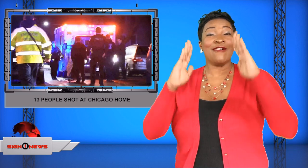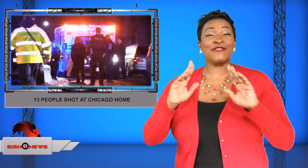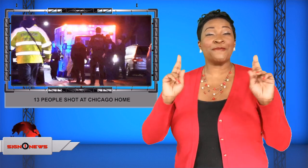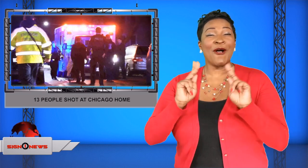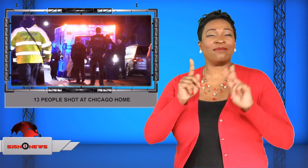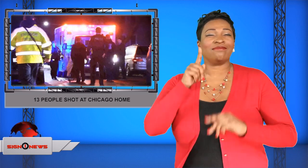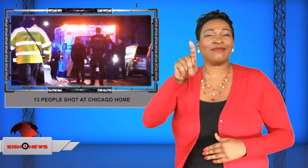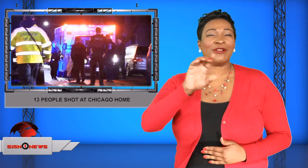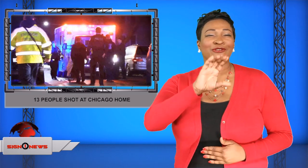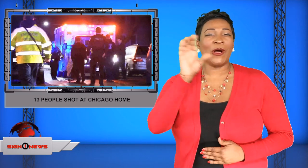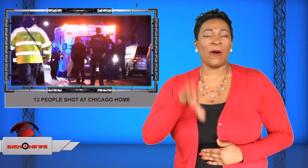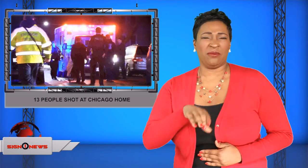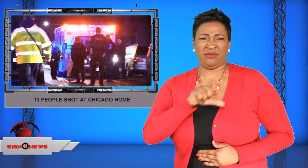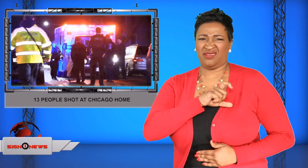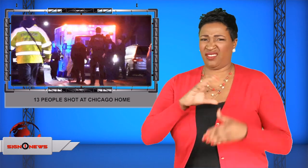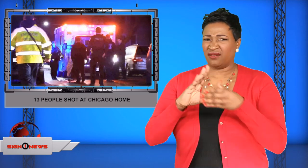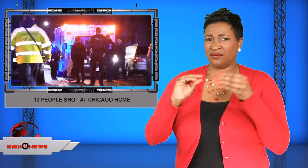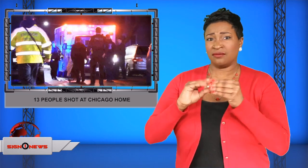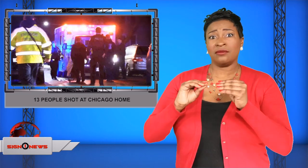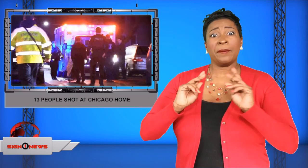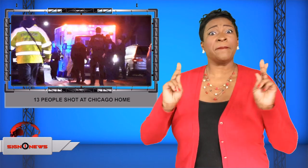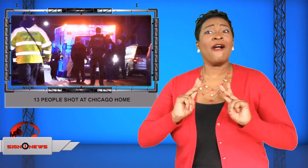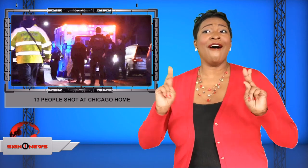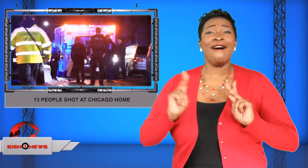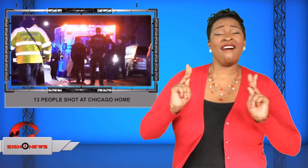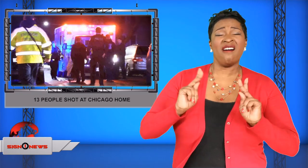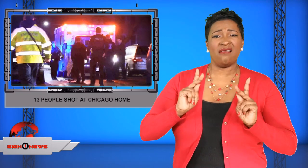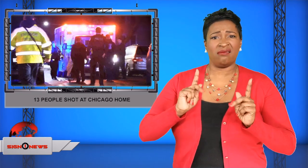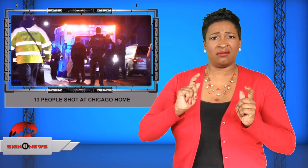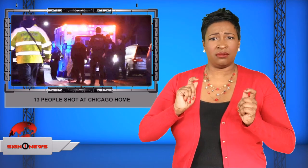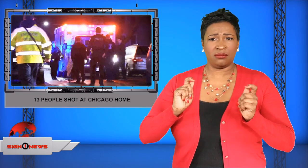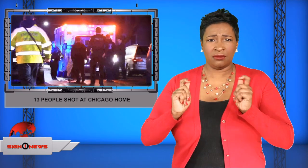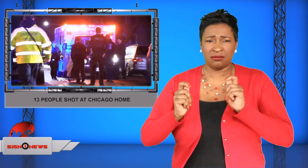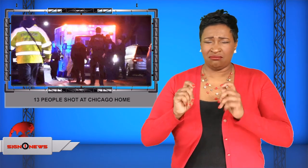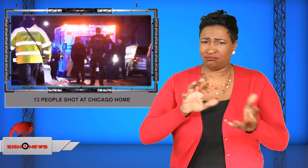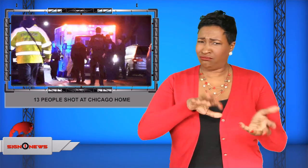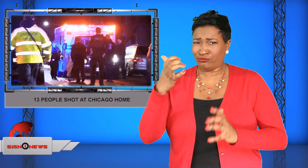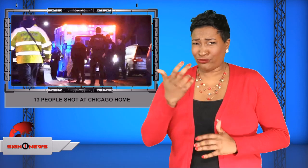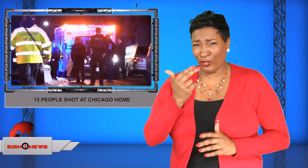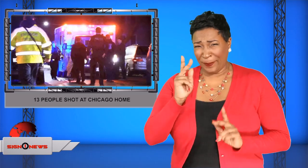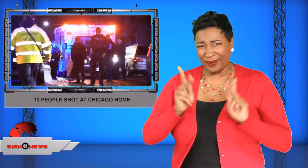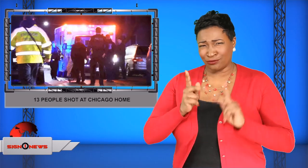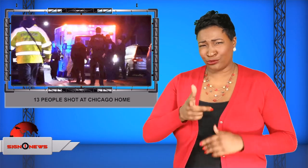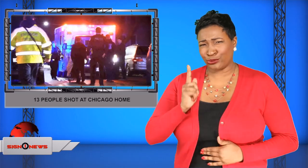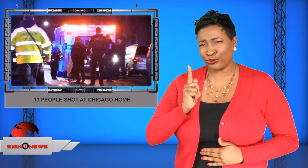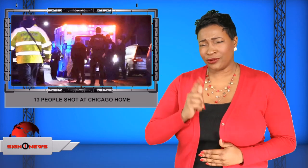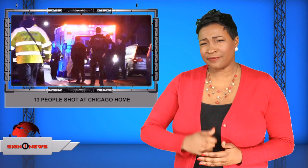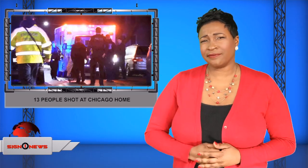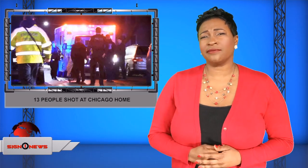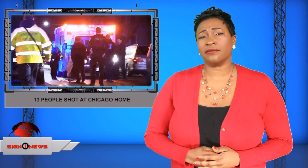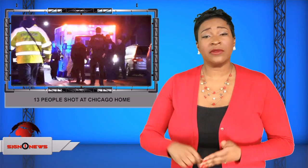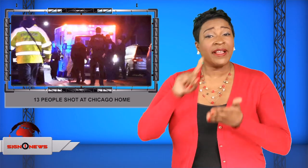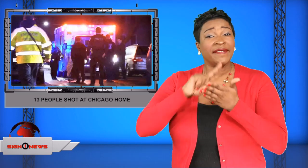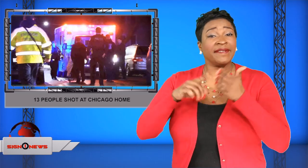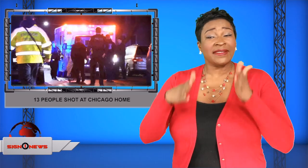Police in Chicago say a house party turned into a chaotic scene, leaving thirteen people shot.